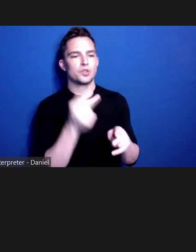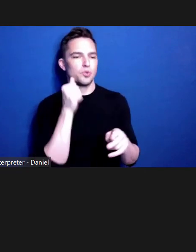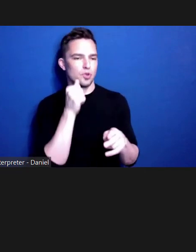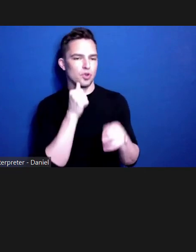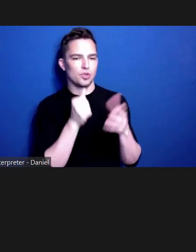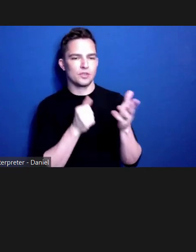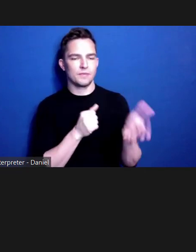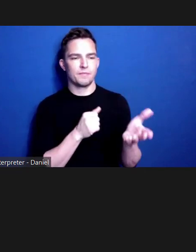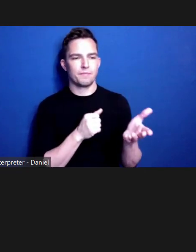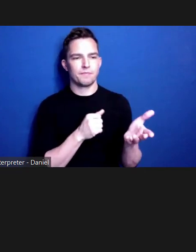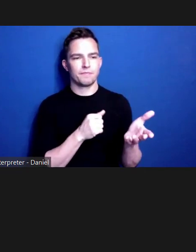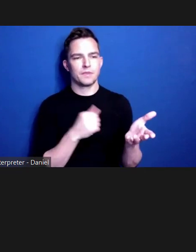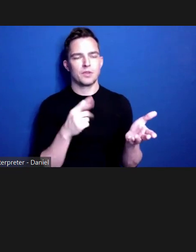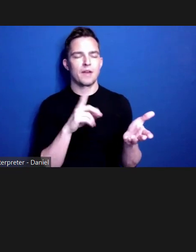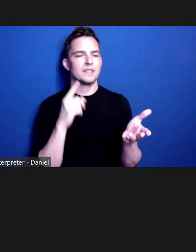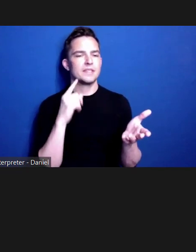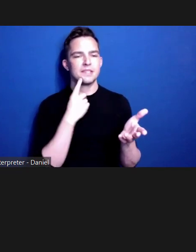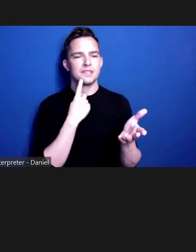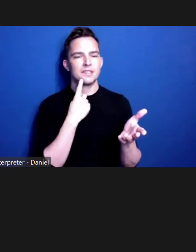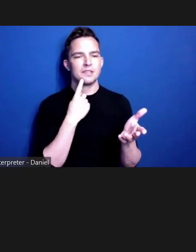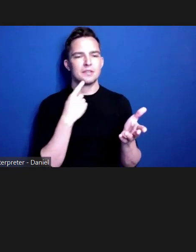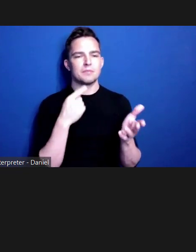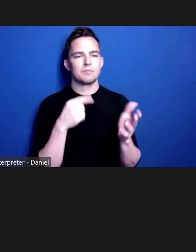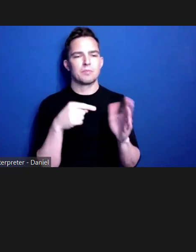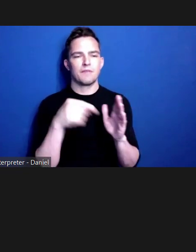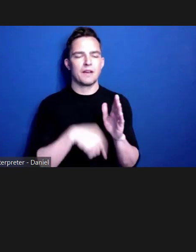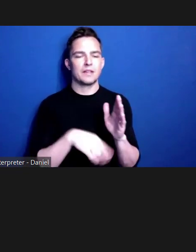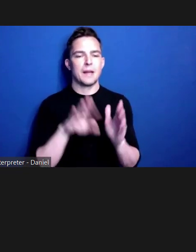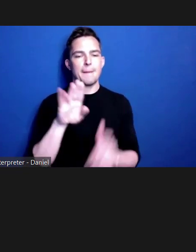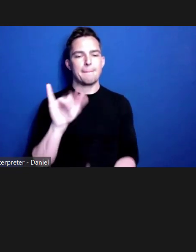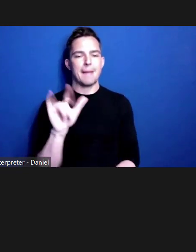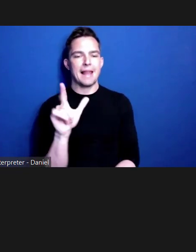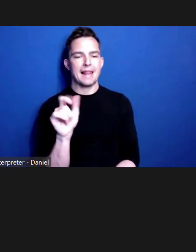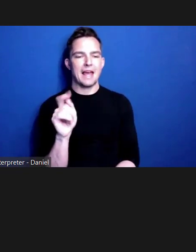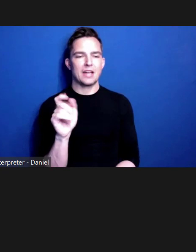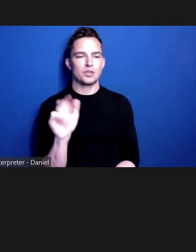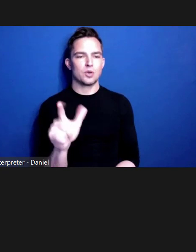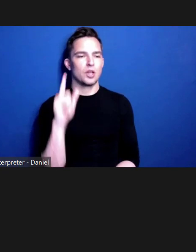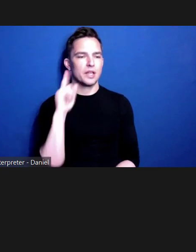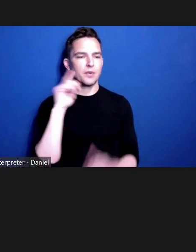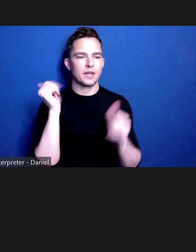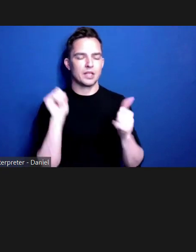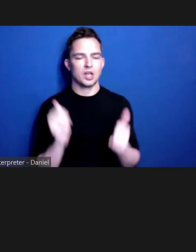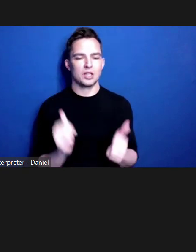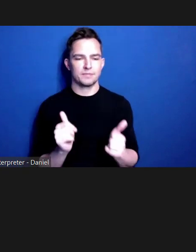here who have severe to profound bilateral hearing loss. They are going to be playing with each other.